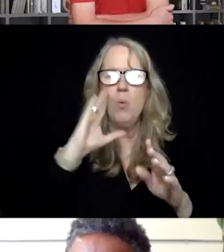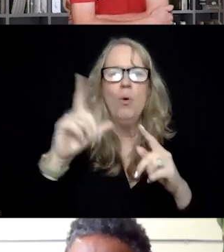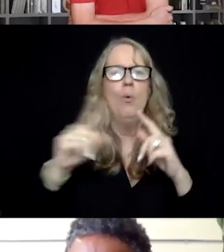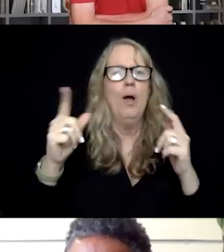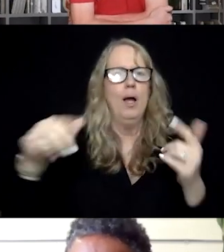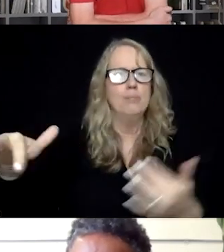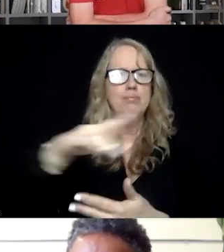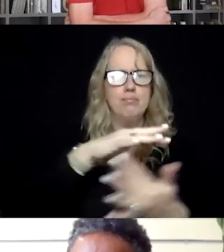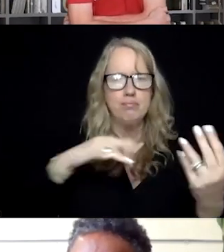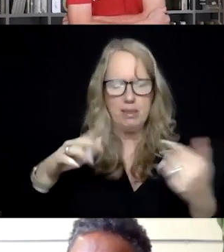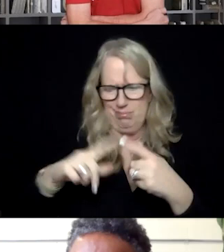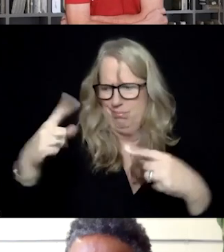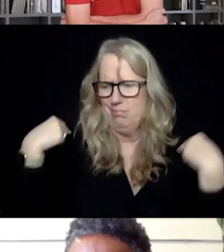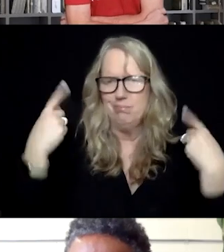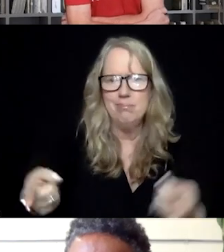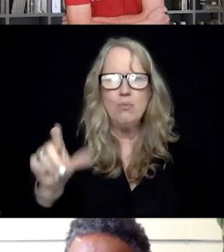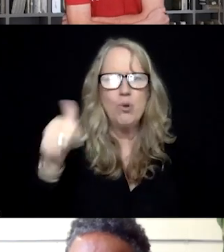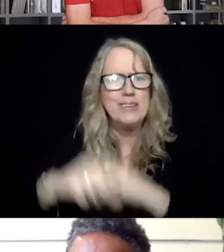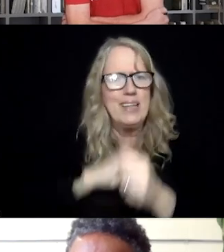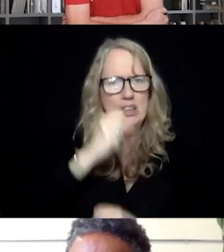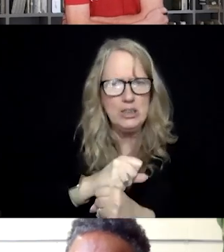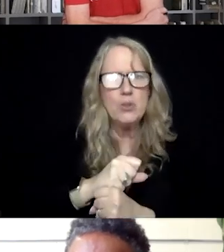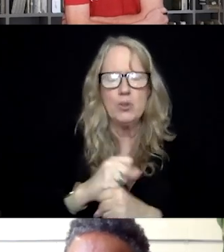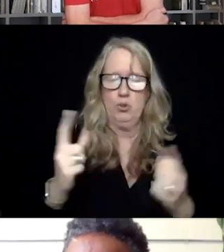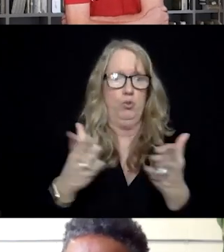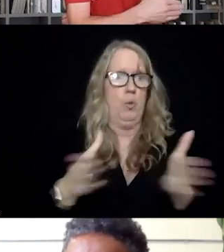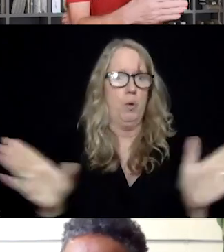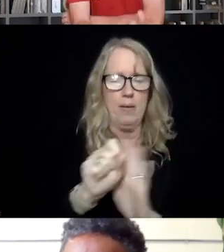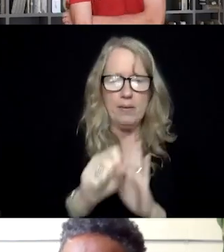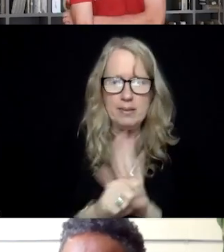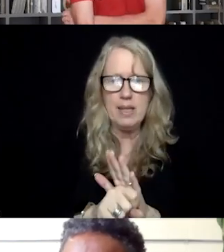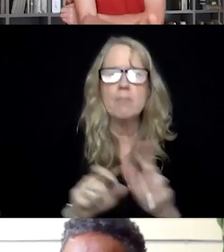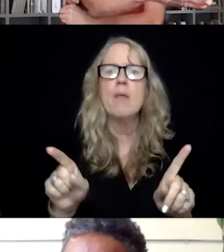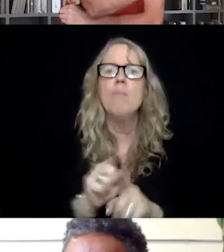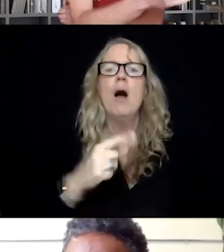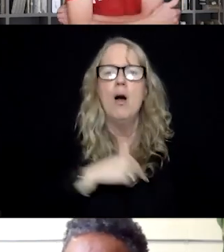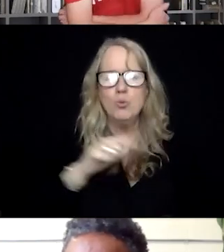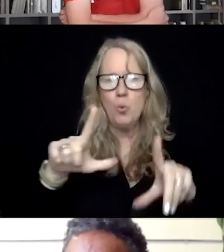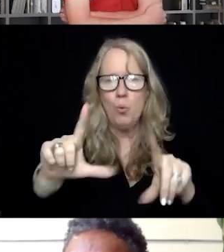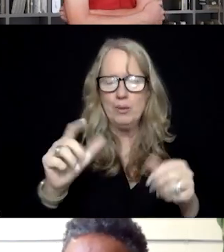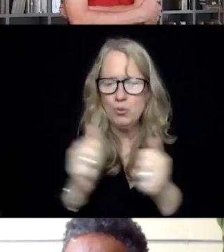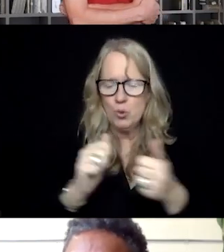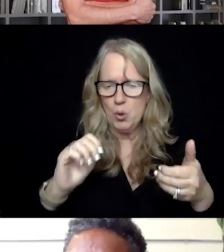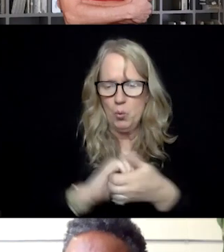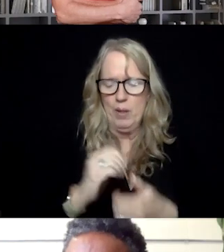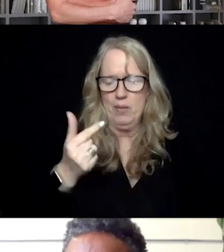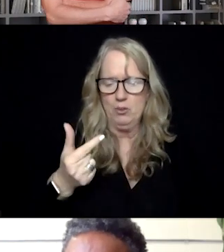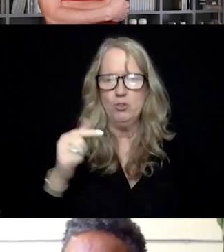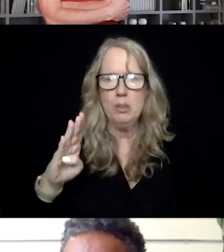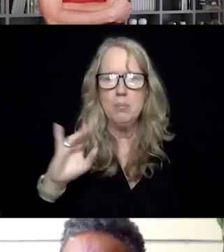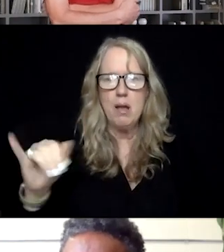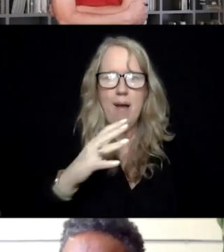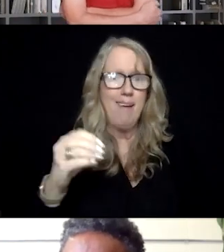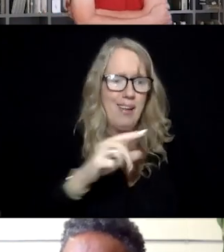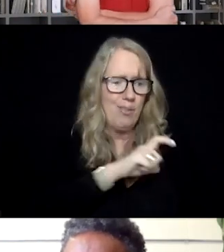THE STATE. THEY HAVE BEEN DOING THAT WITH GBI AND REFLECTIONS. PAT,